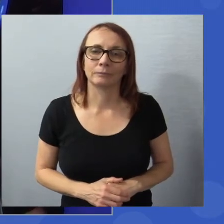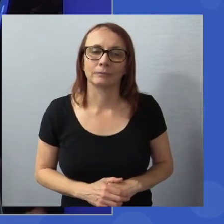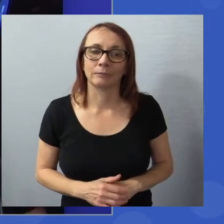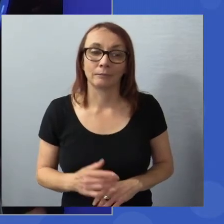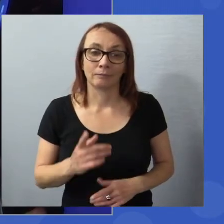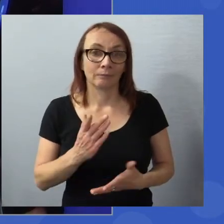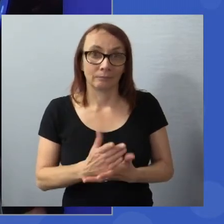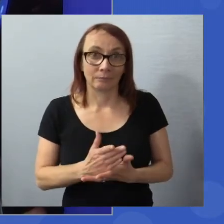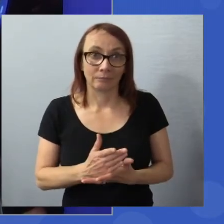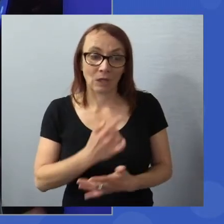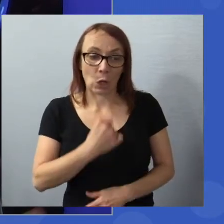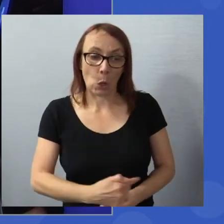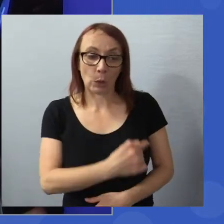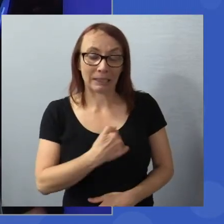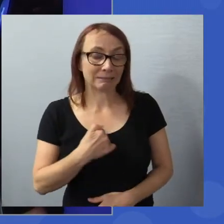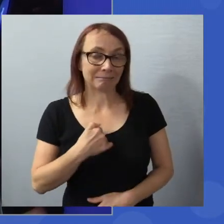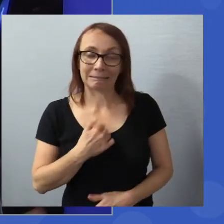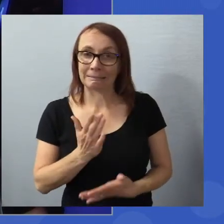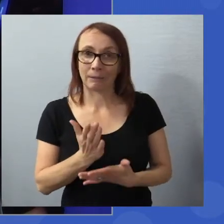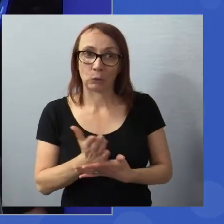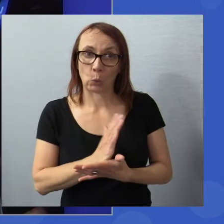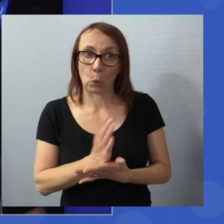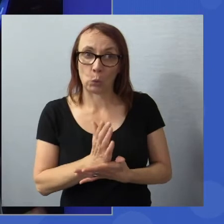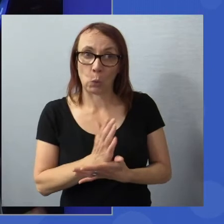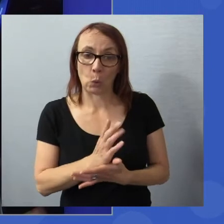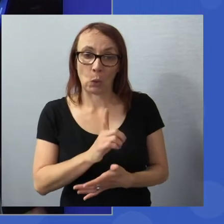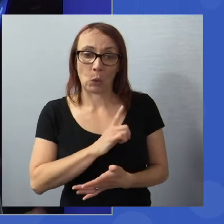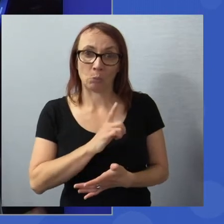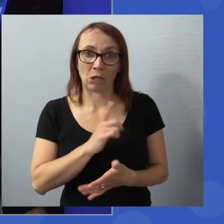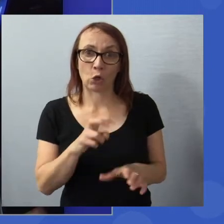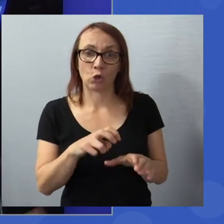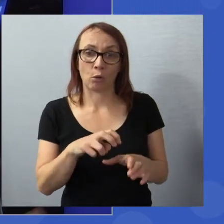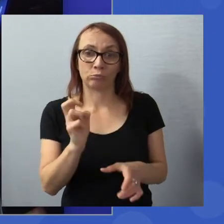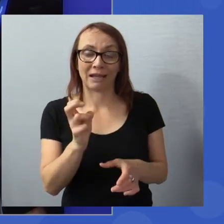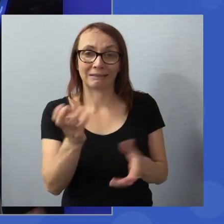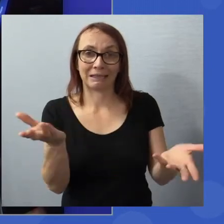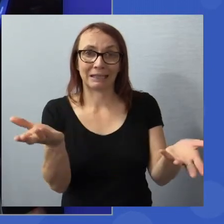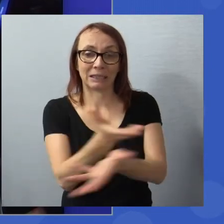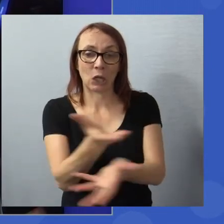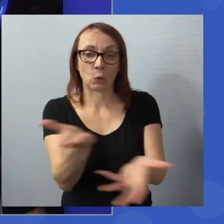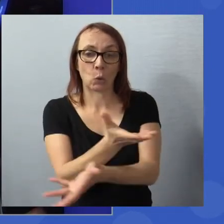entirely sure because a lot of what's going on in terms of breaks and negotiation is conducted at a high level and behind closed doors and these are